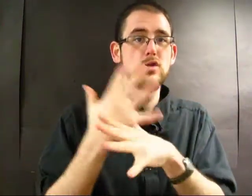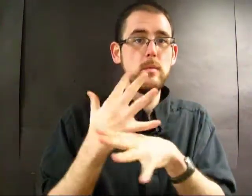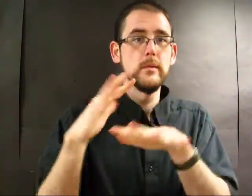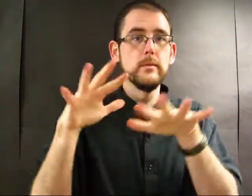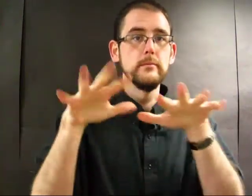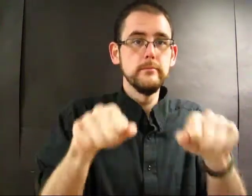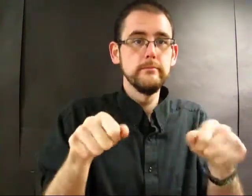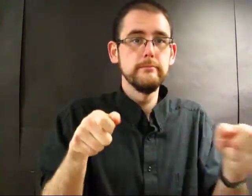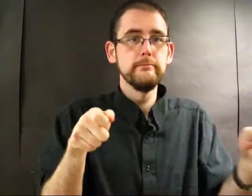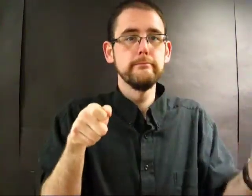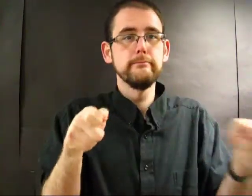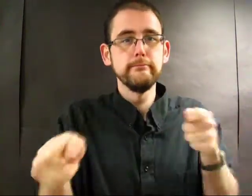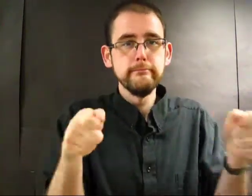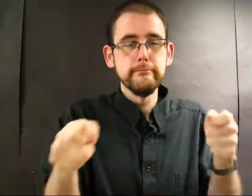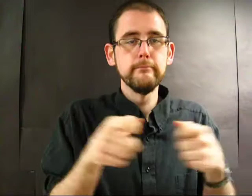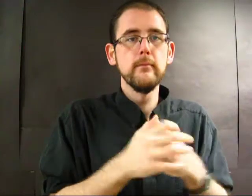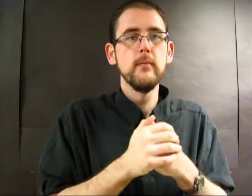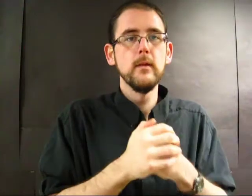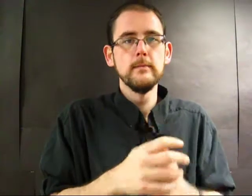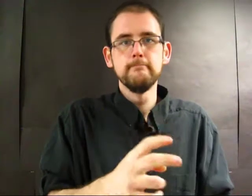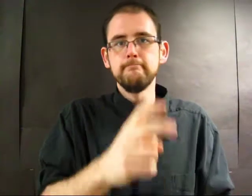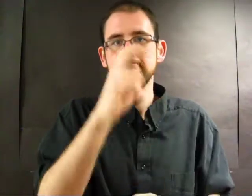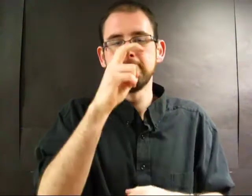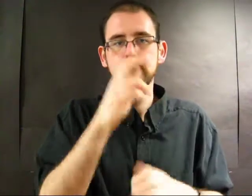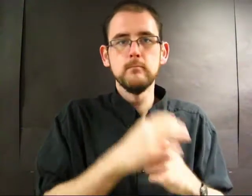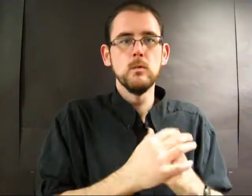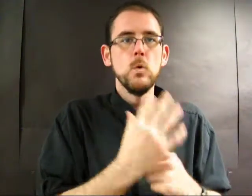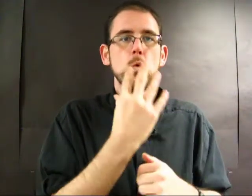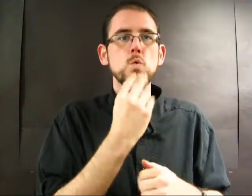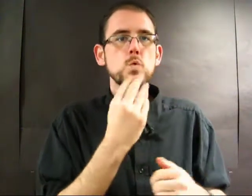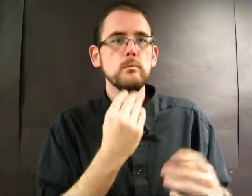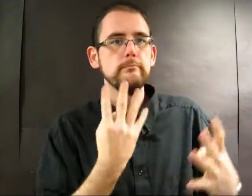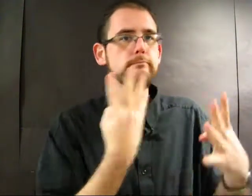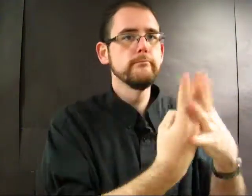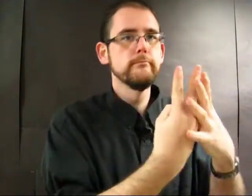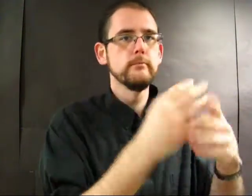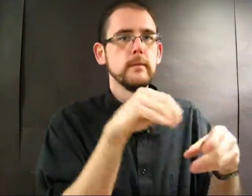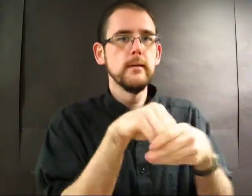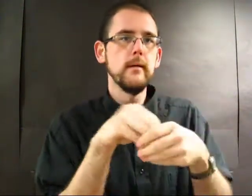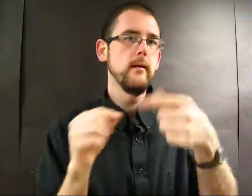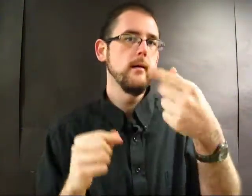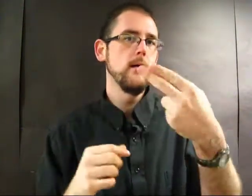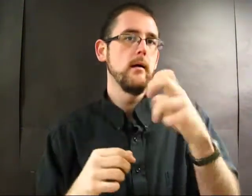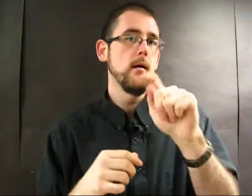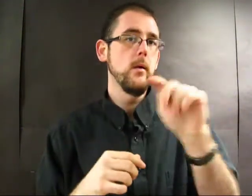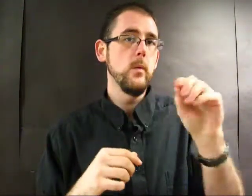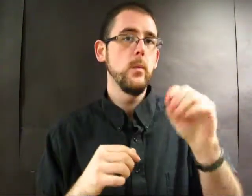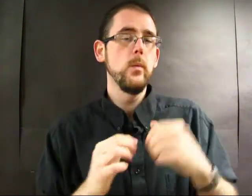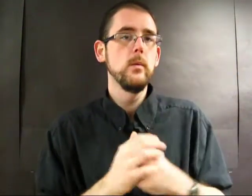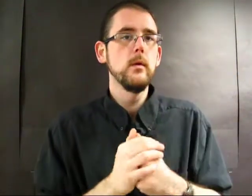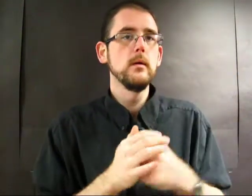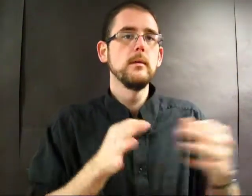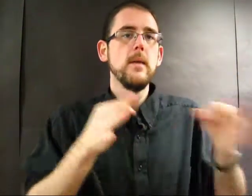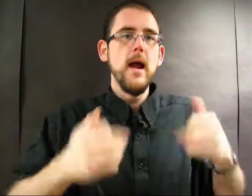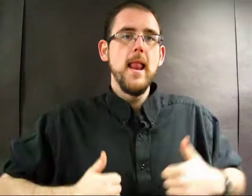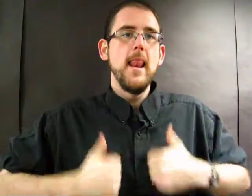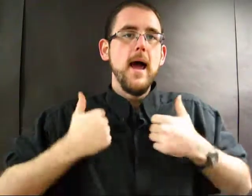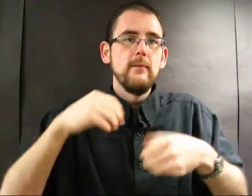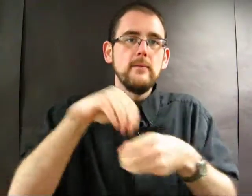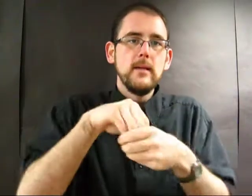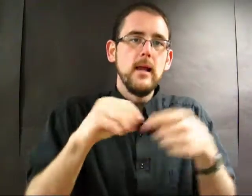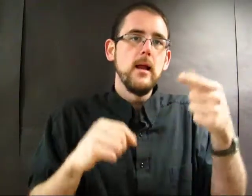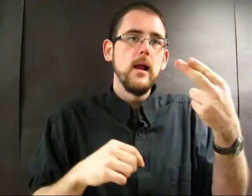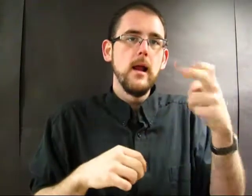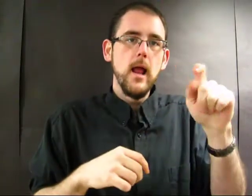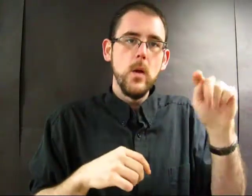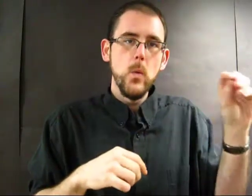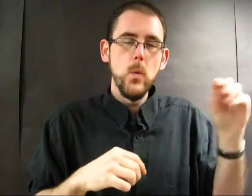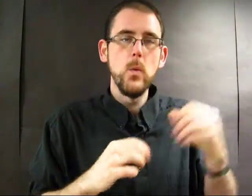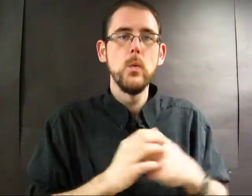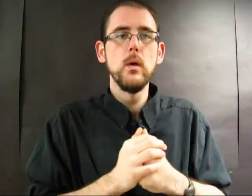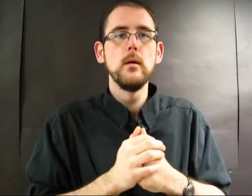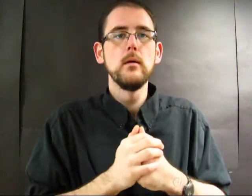Under the occupation, the city's Jews were imprisoned in ghettos, and life there was detailed.